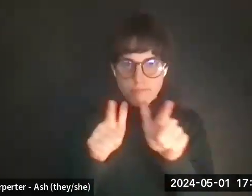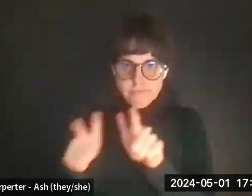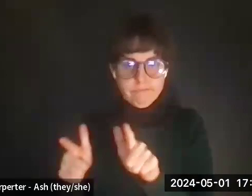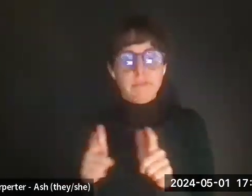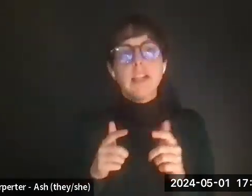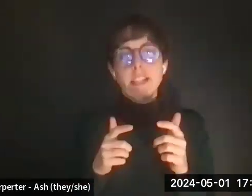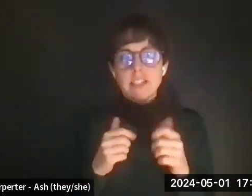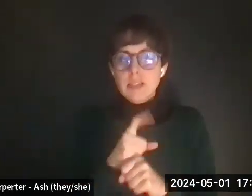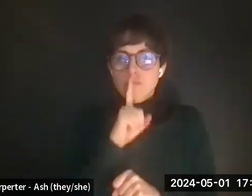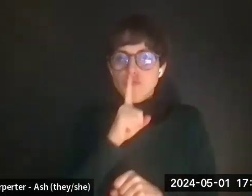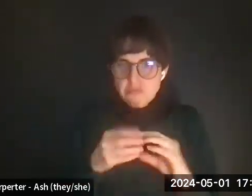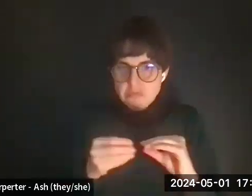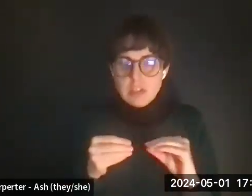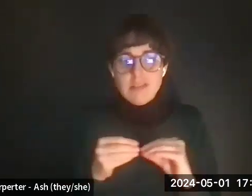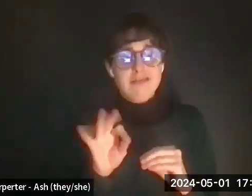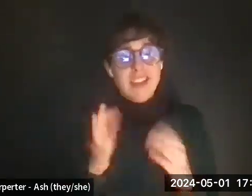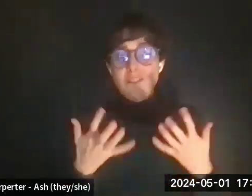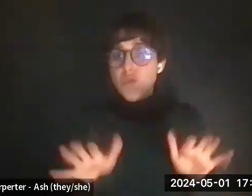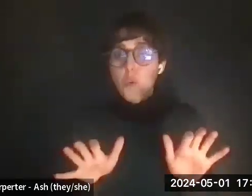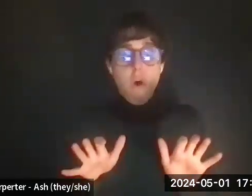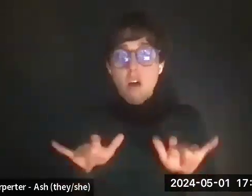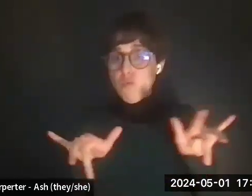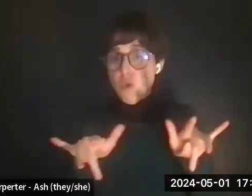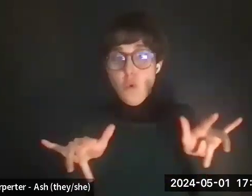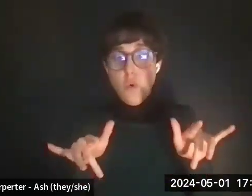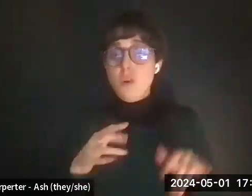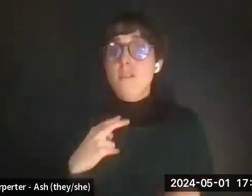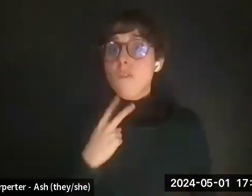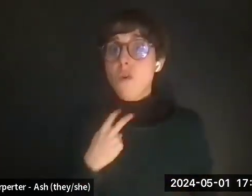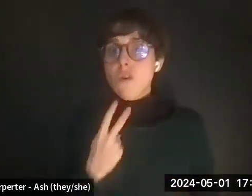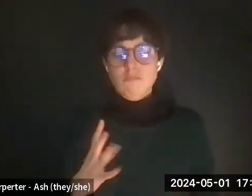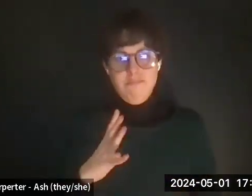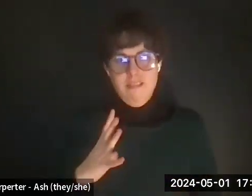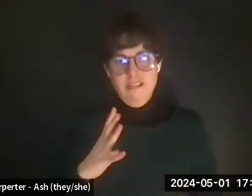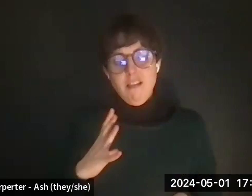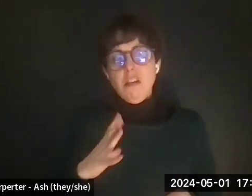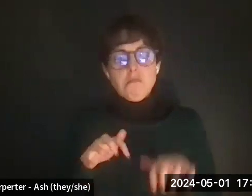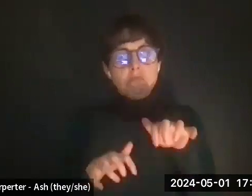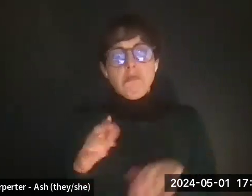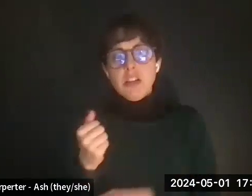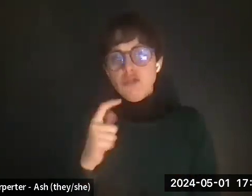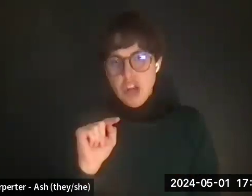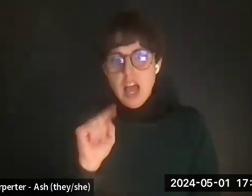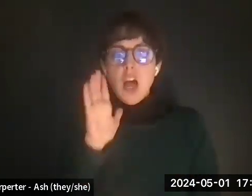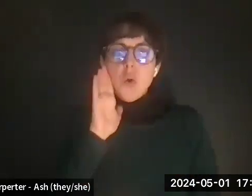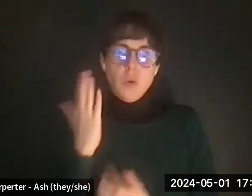or if you do not wish to have your voice recorded, please type your comments into the chat and we will collect them for review after the meeting.